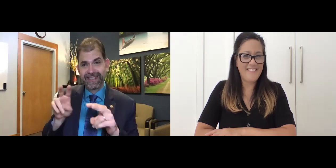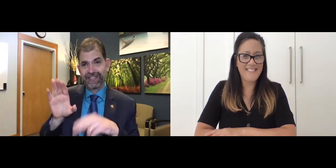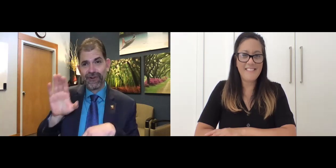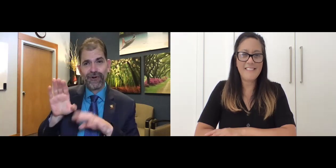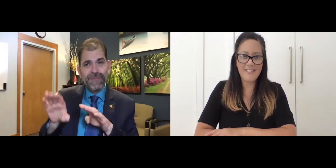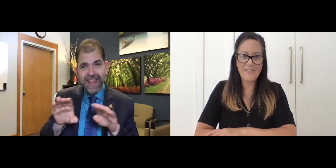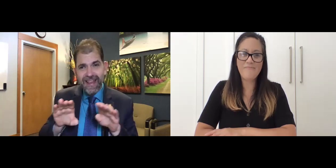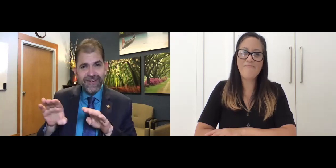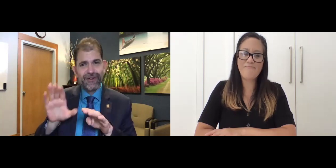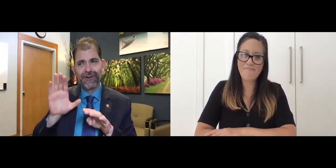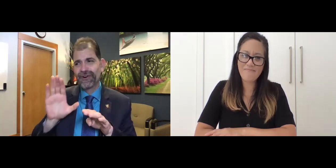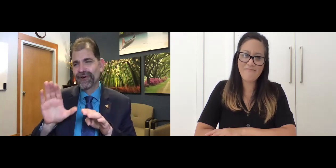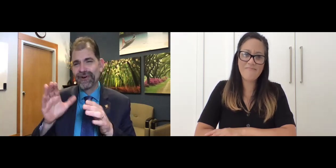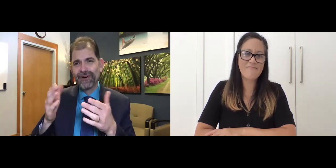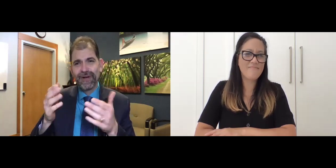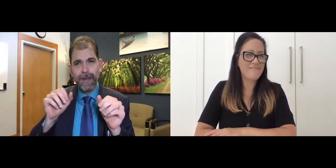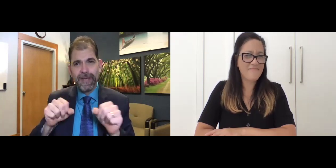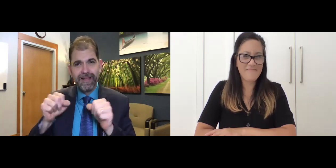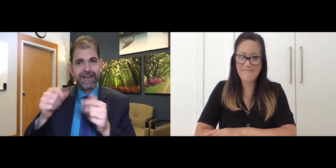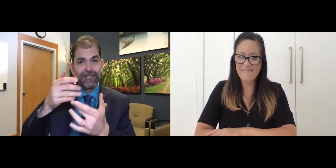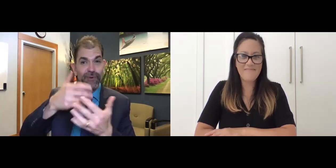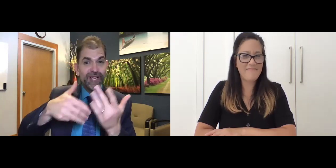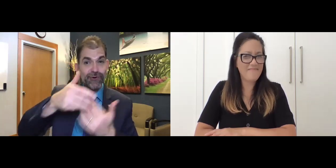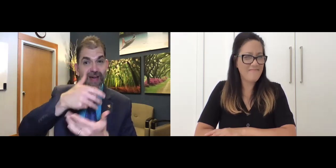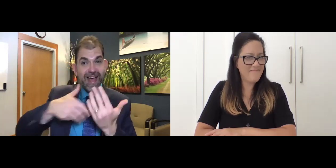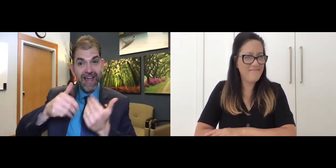They don't have the capacity to judge that going by her behavior